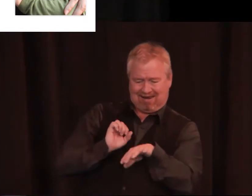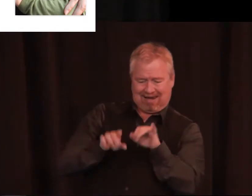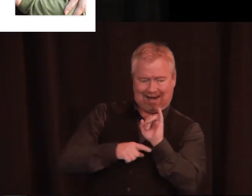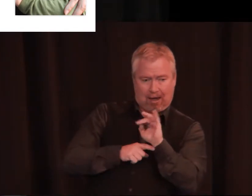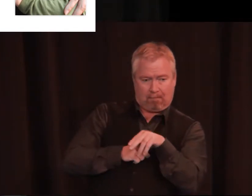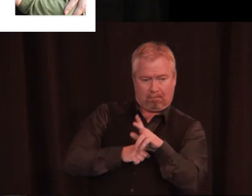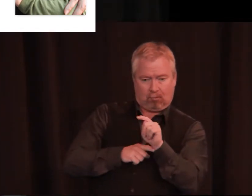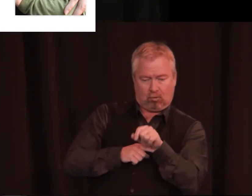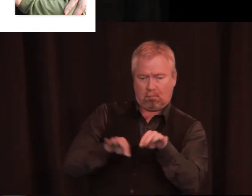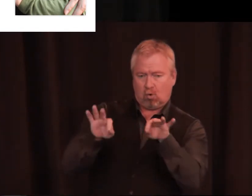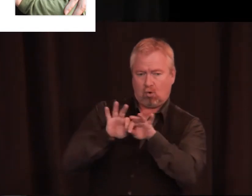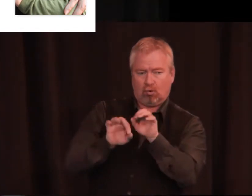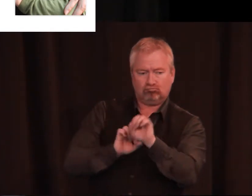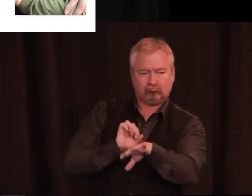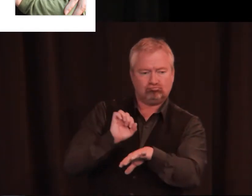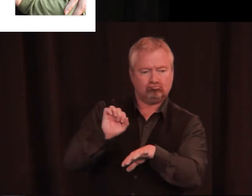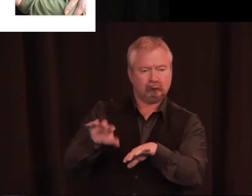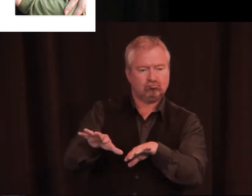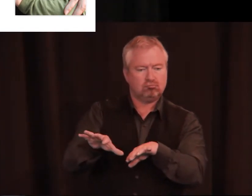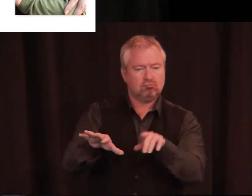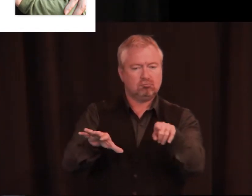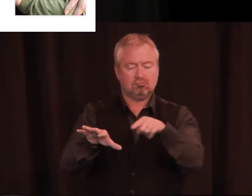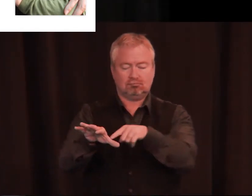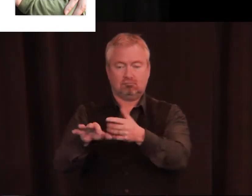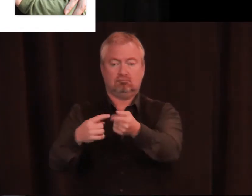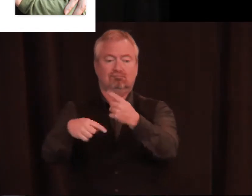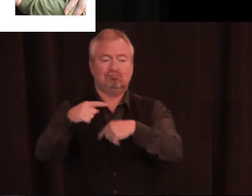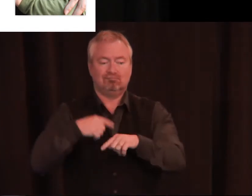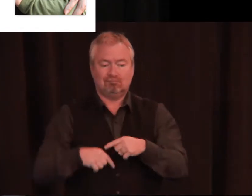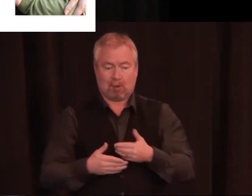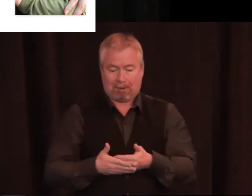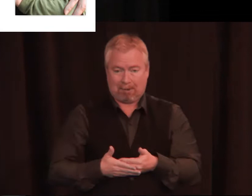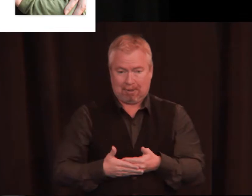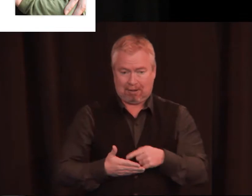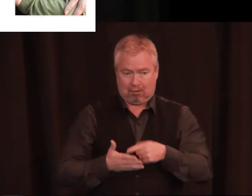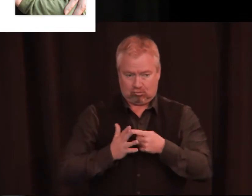And we also know that infants are very active learners, and they are constantly,